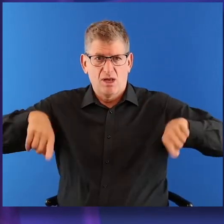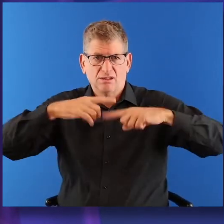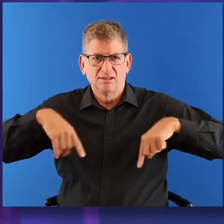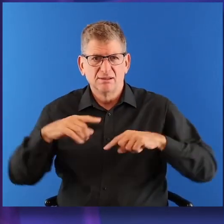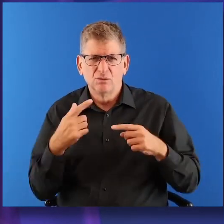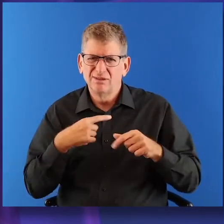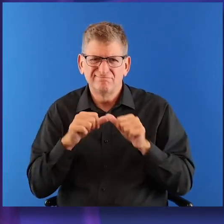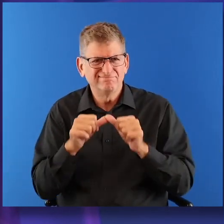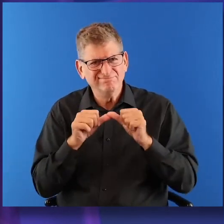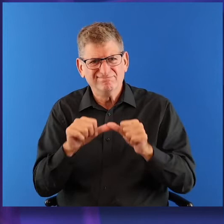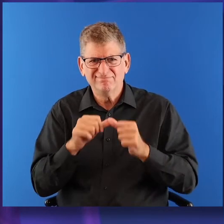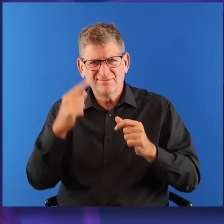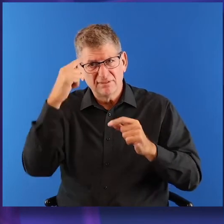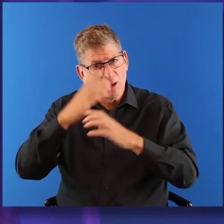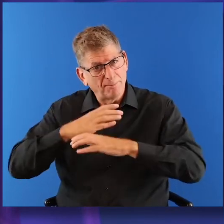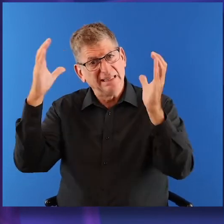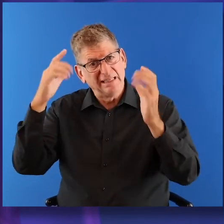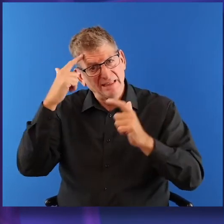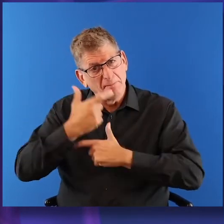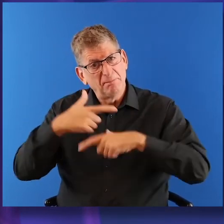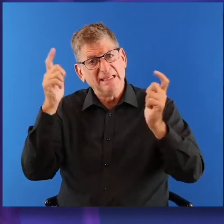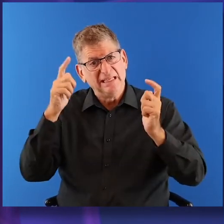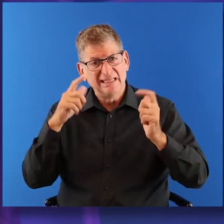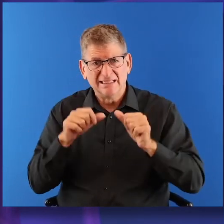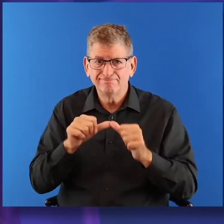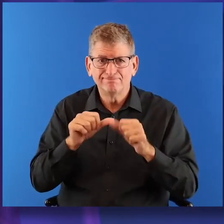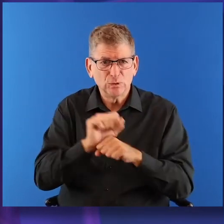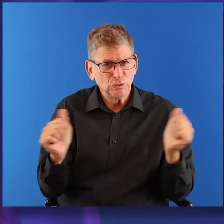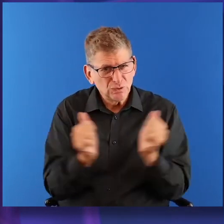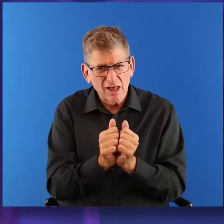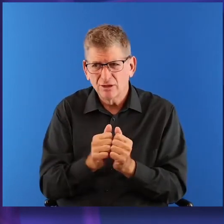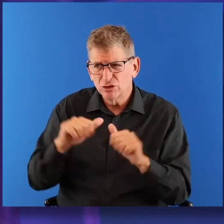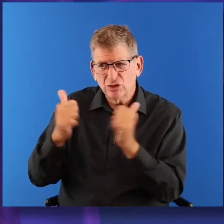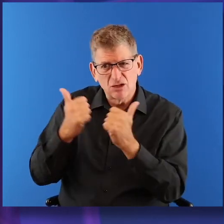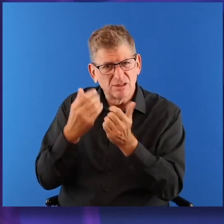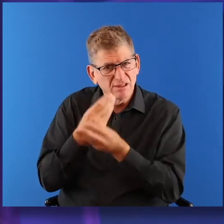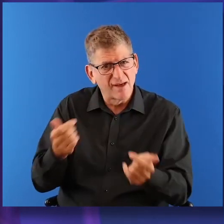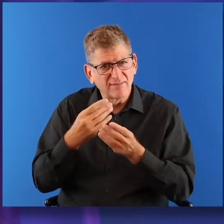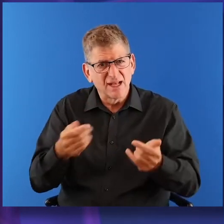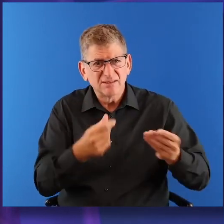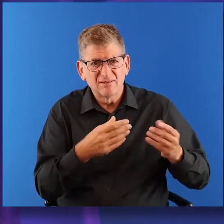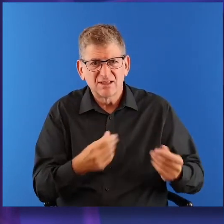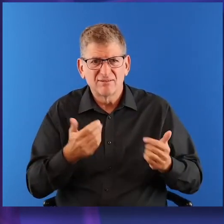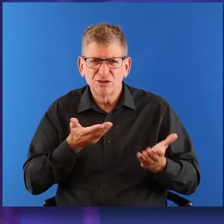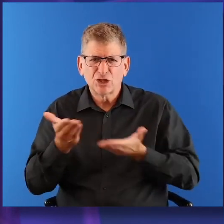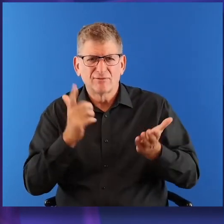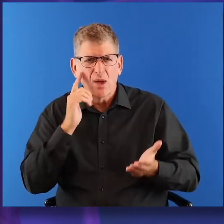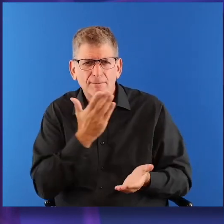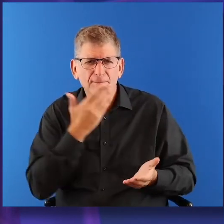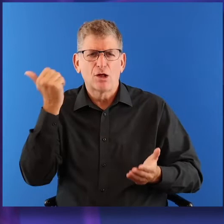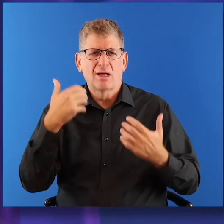keep working together and solving the challenges, all in the service of better health outcomes around the world. Some of the people who are going to hear from